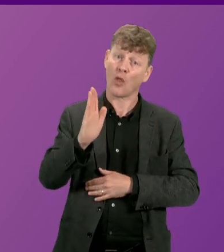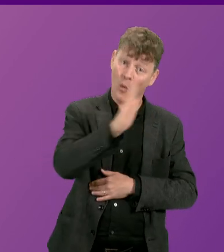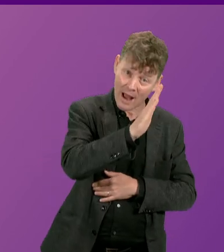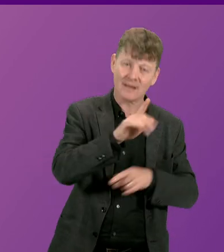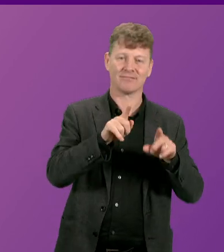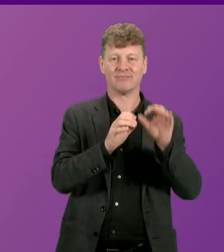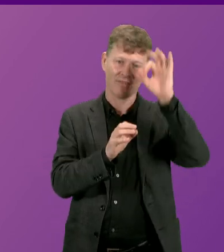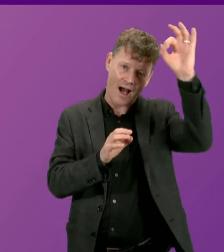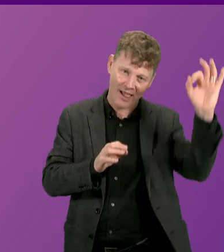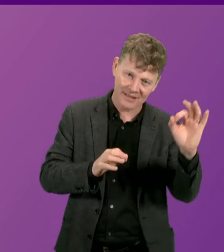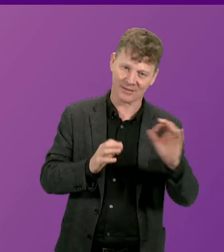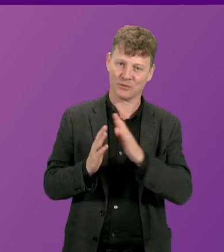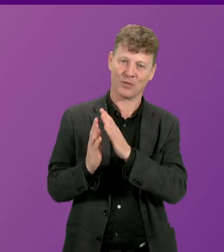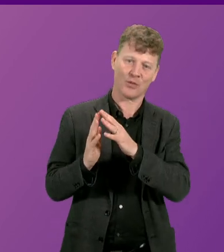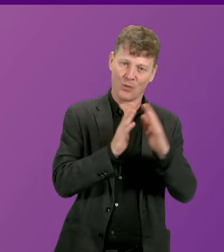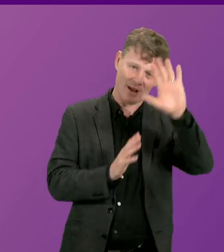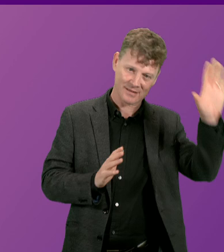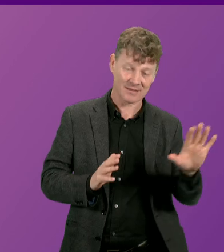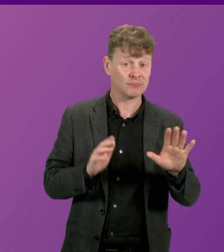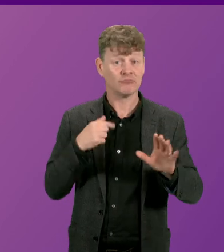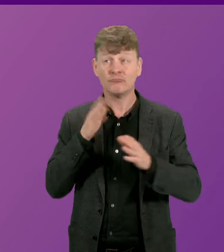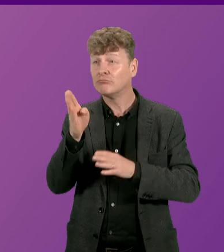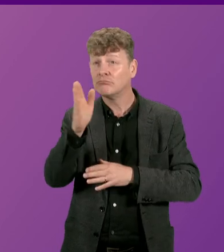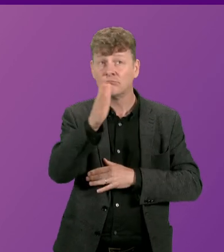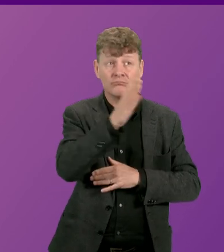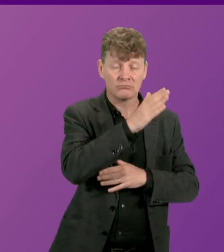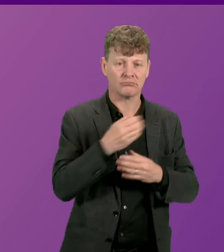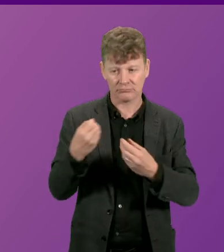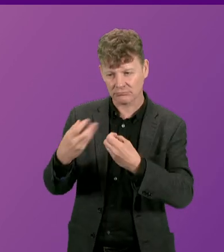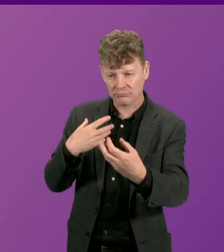on the west coast. Everywhere that I went, I heard about the challenges of